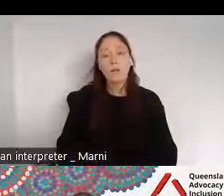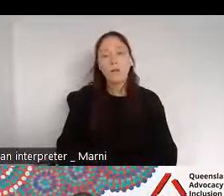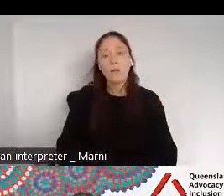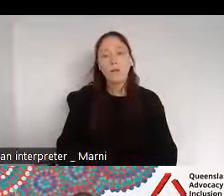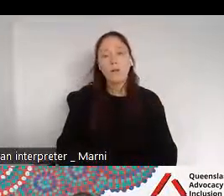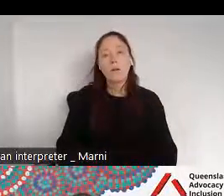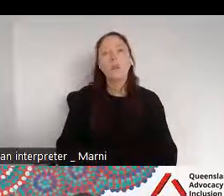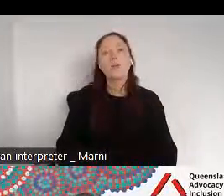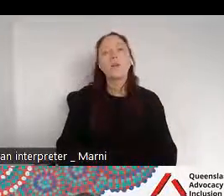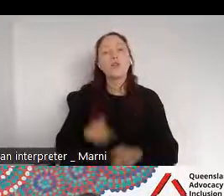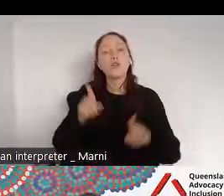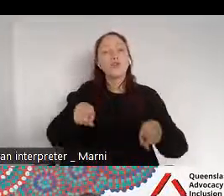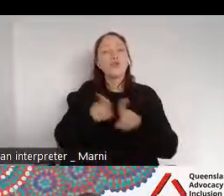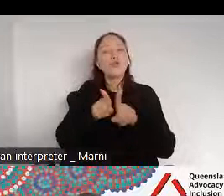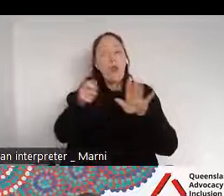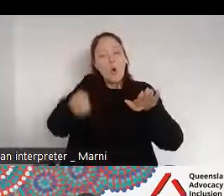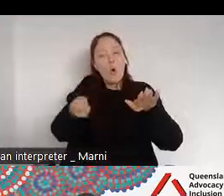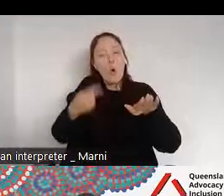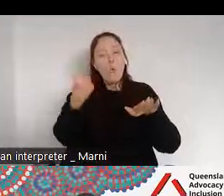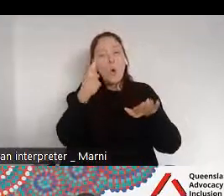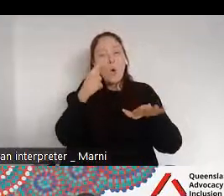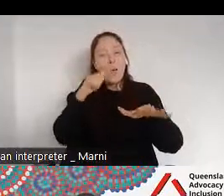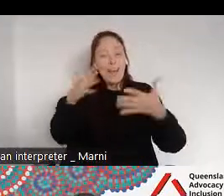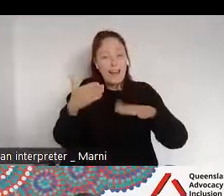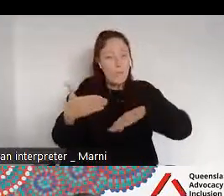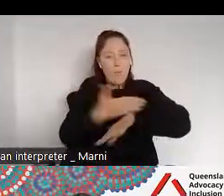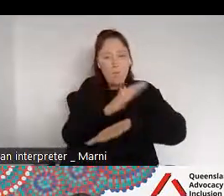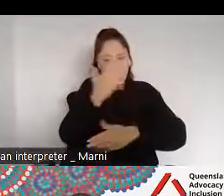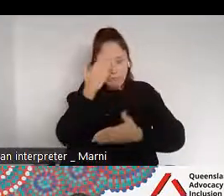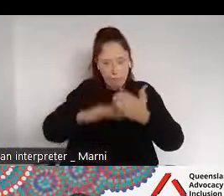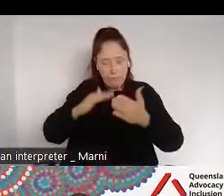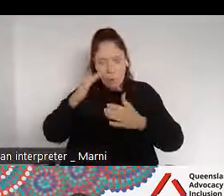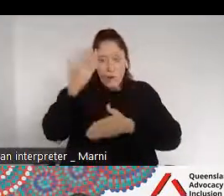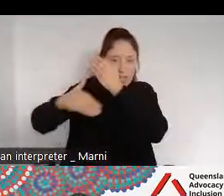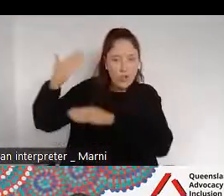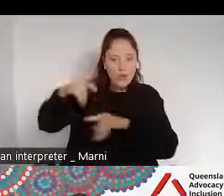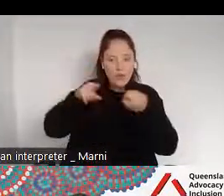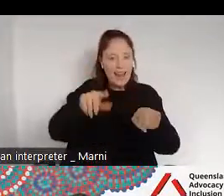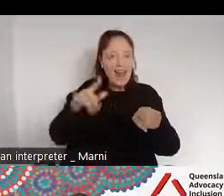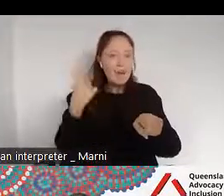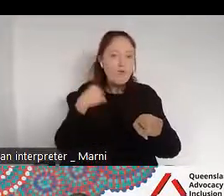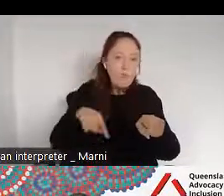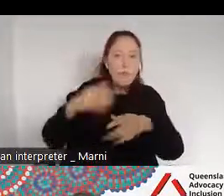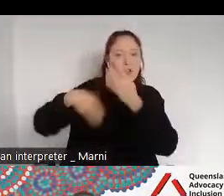will consider any prior removals, refusals, relevant criminal history and any bankruptcy.